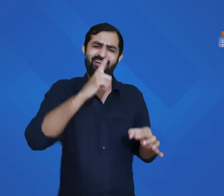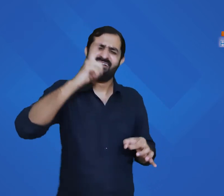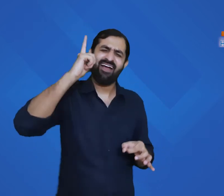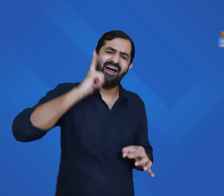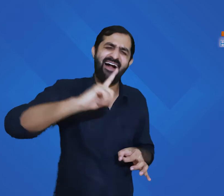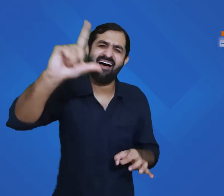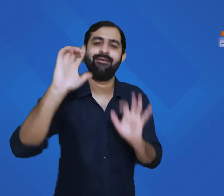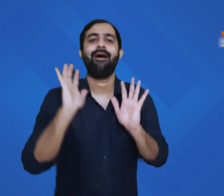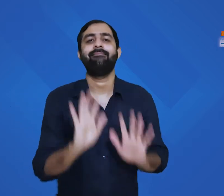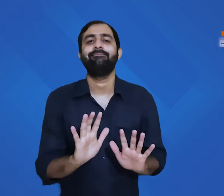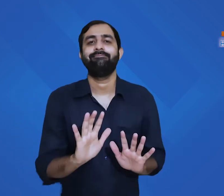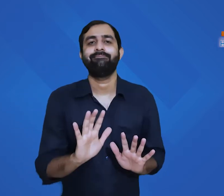This connection is lifelong.